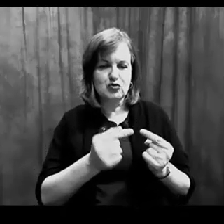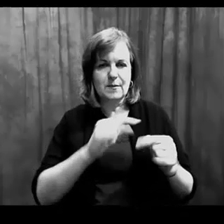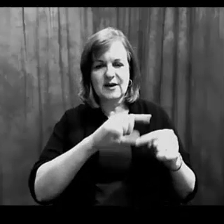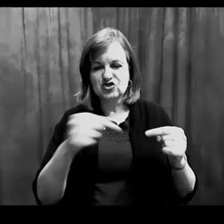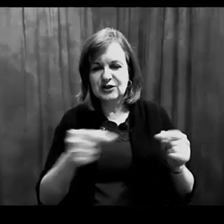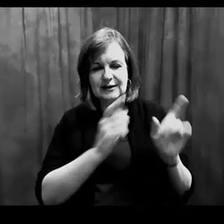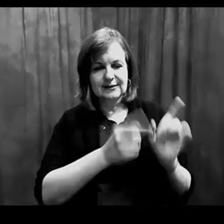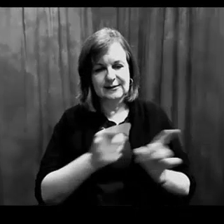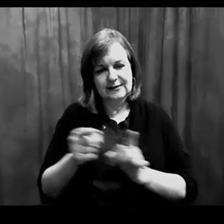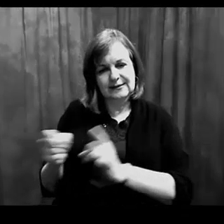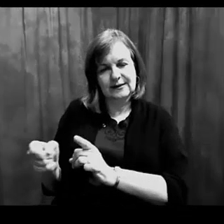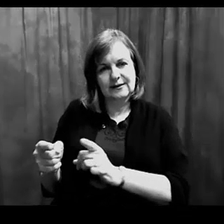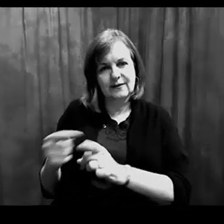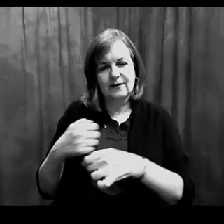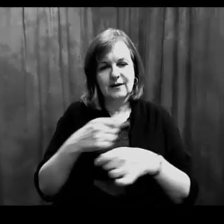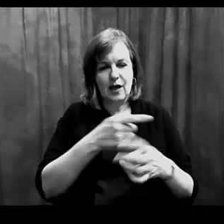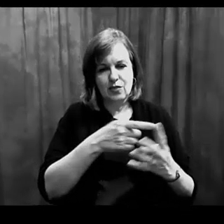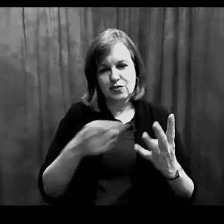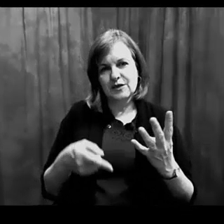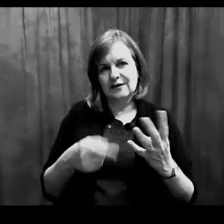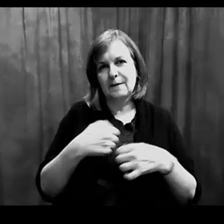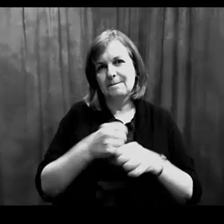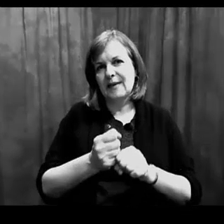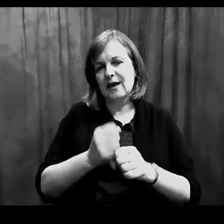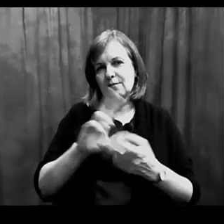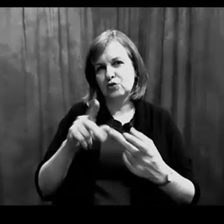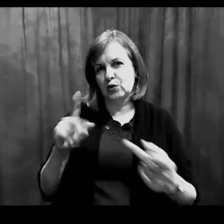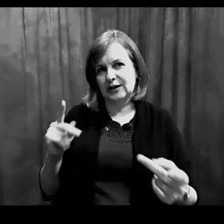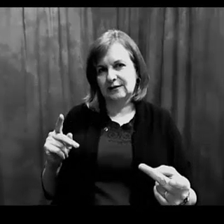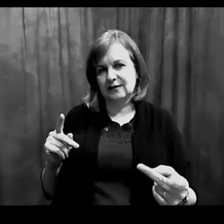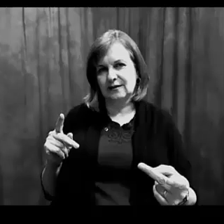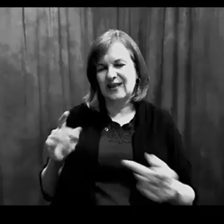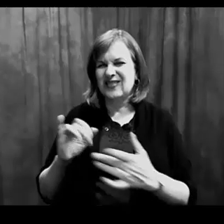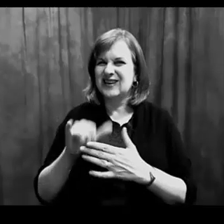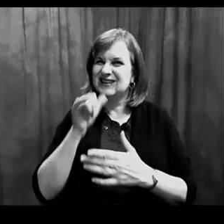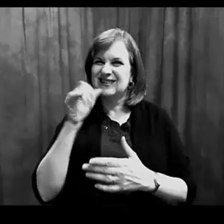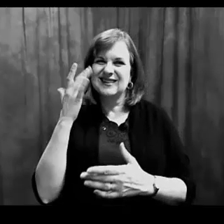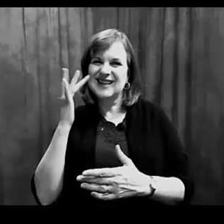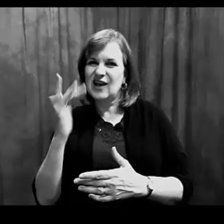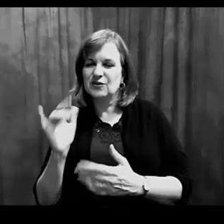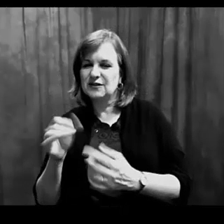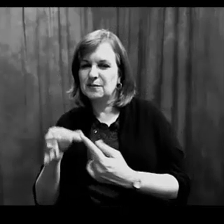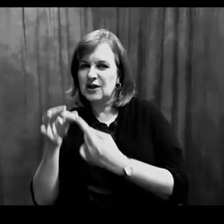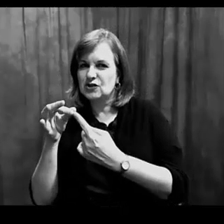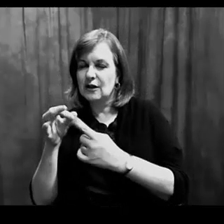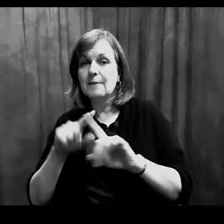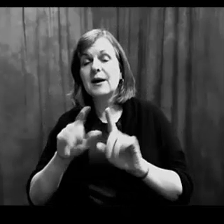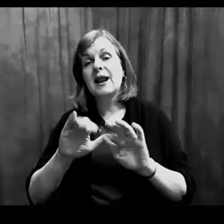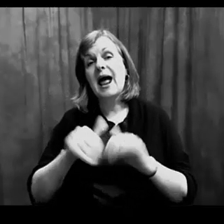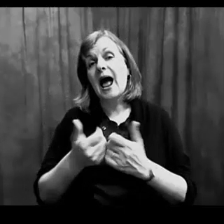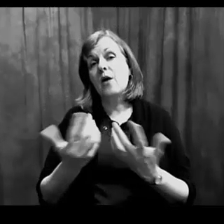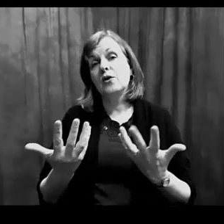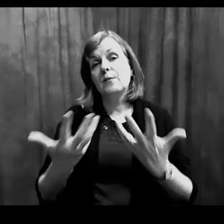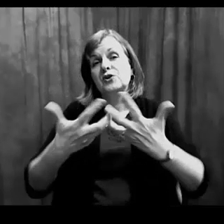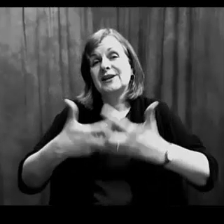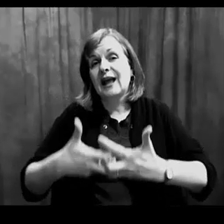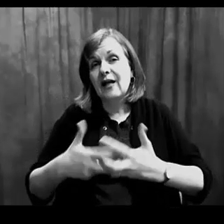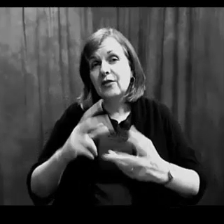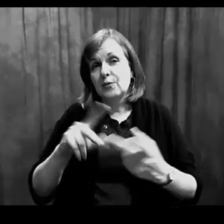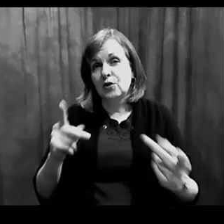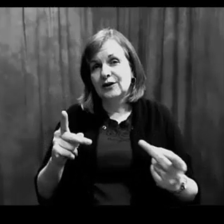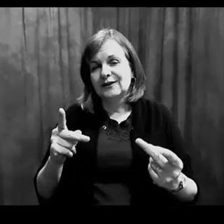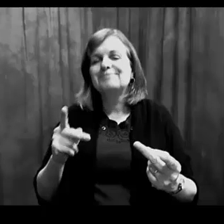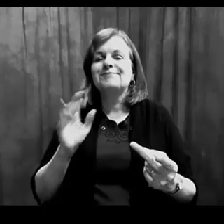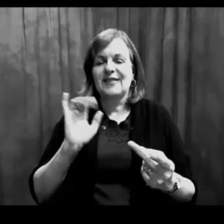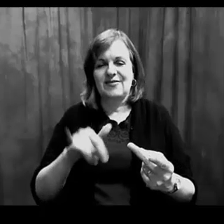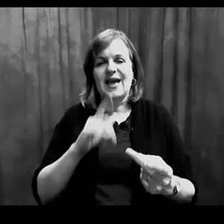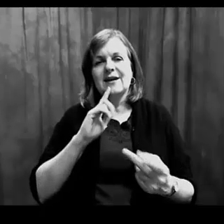proteins -- it's not very special feeling but how we put those proteins together is extremely special!